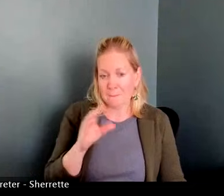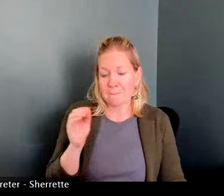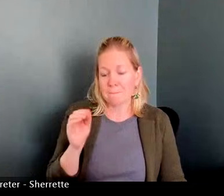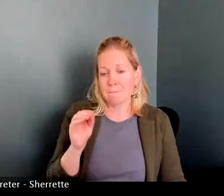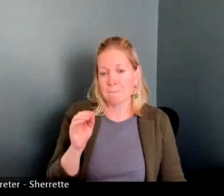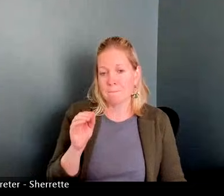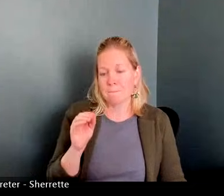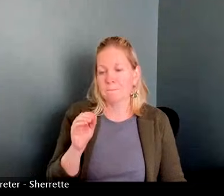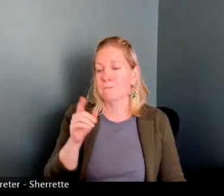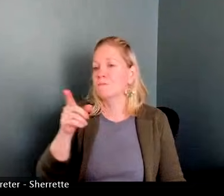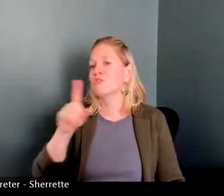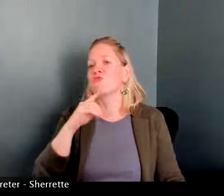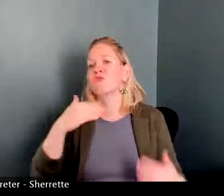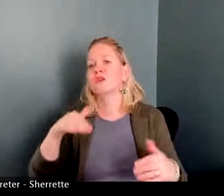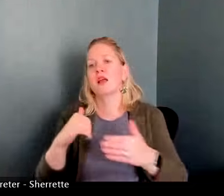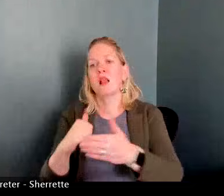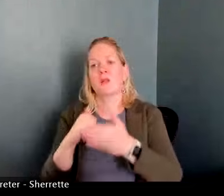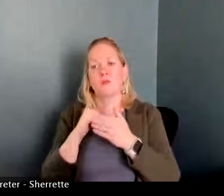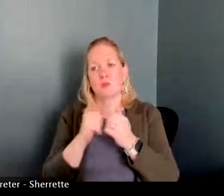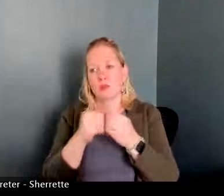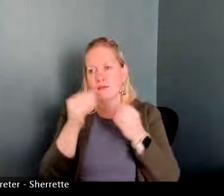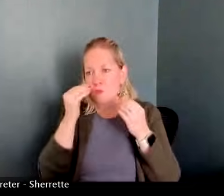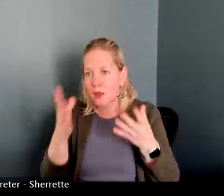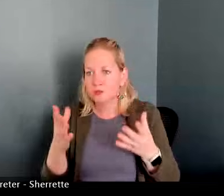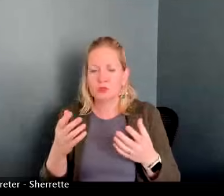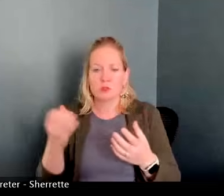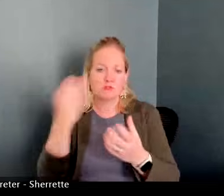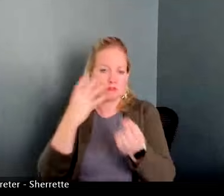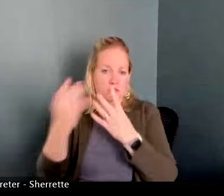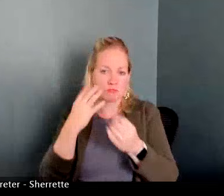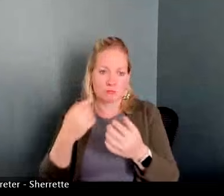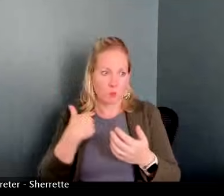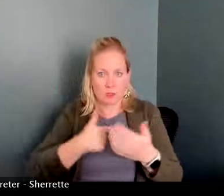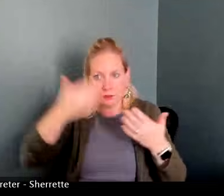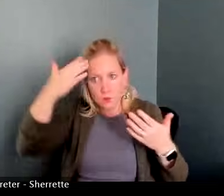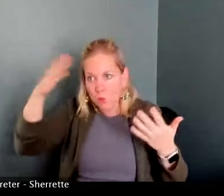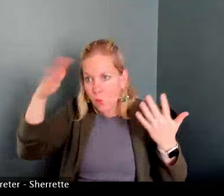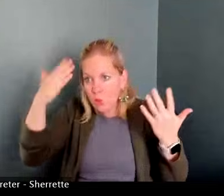things that we didn't know that was available for us. Didn't know about clinics,